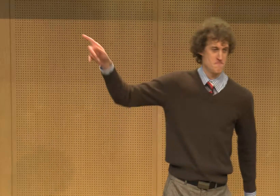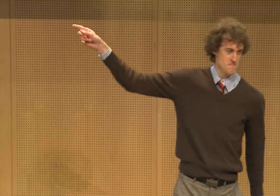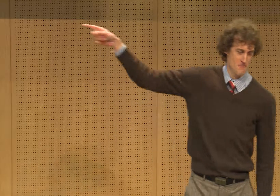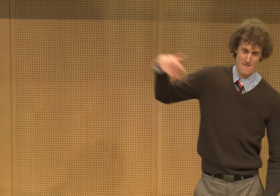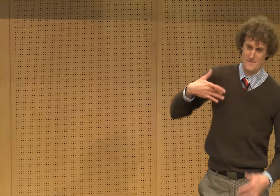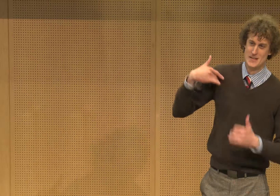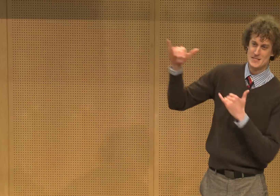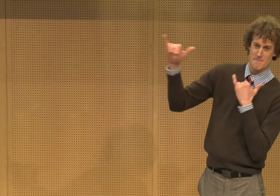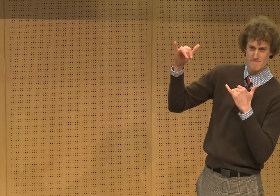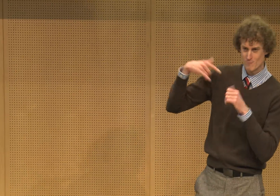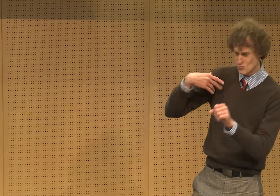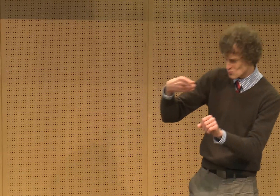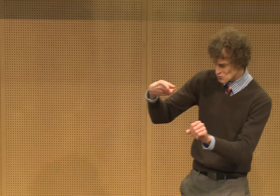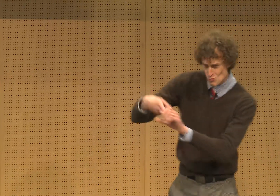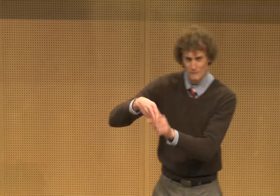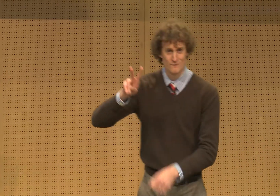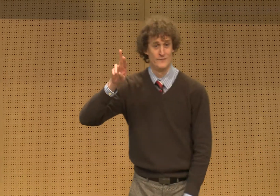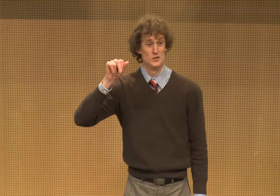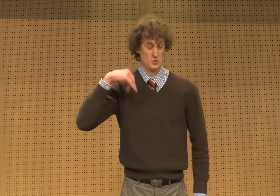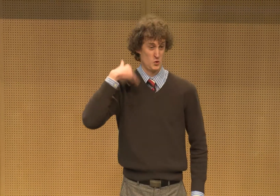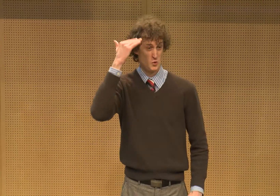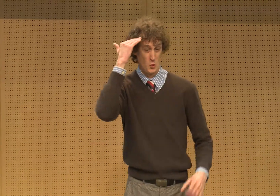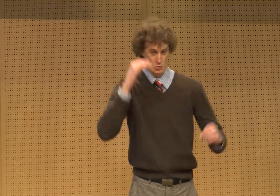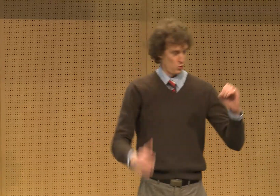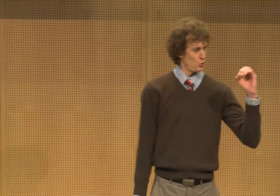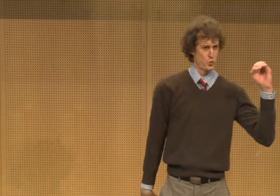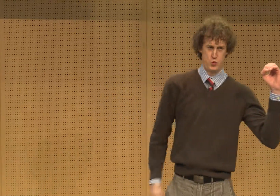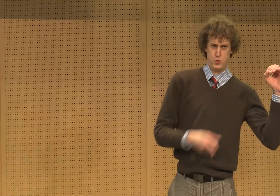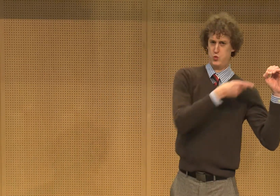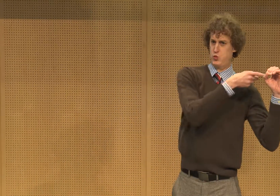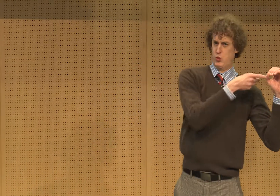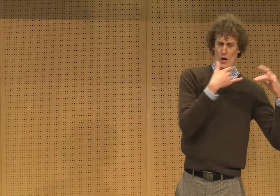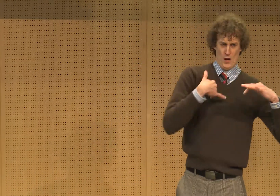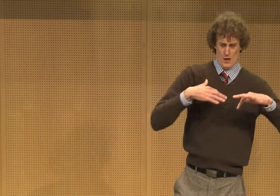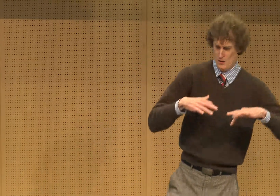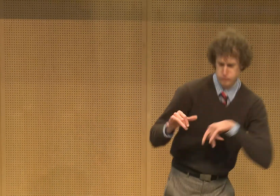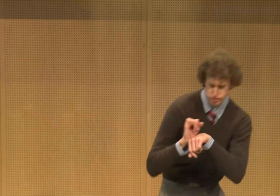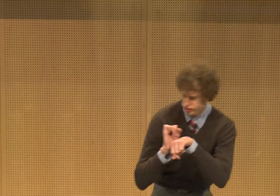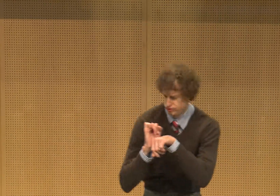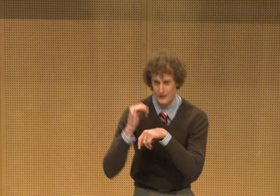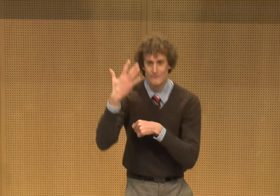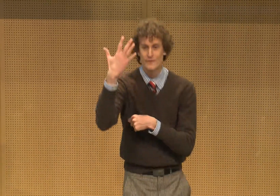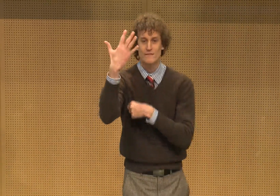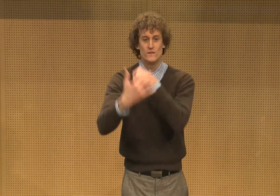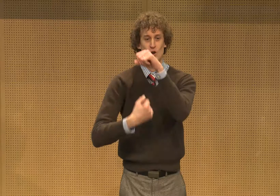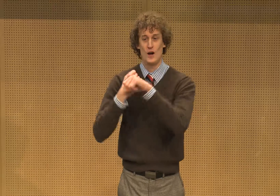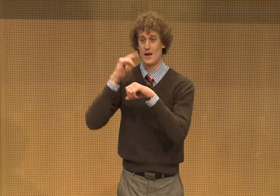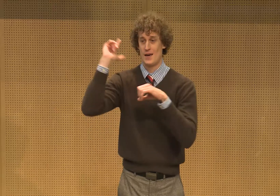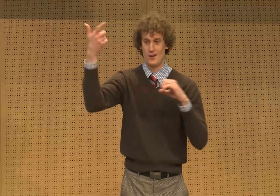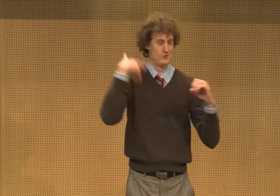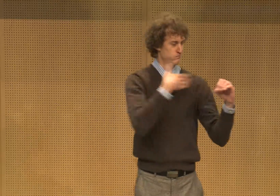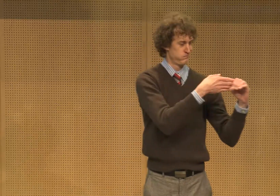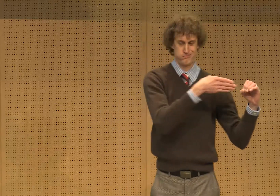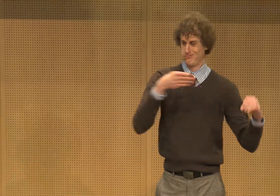This is... I really felt the same. Before there was not really the video relay services.